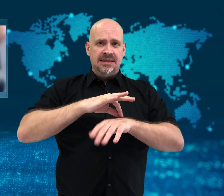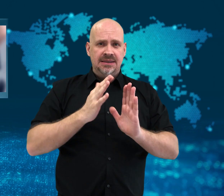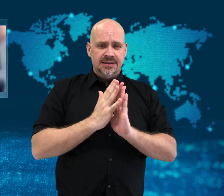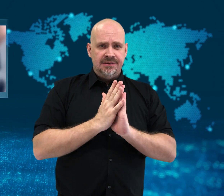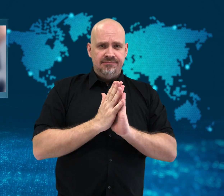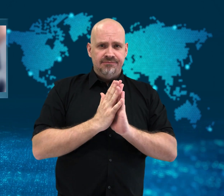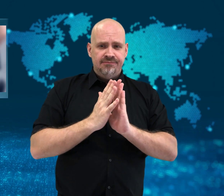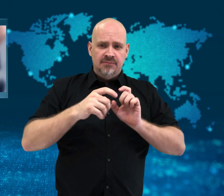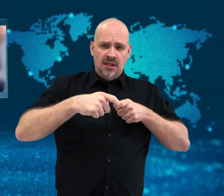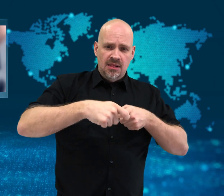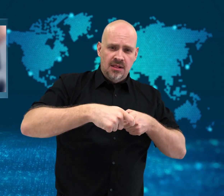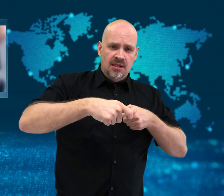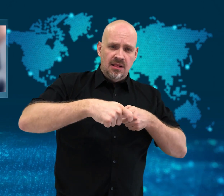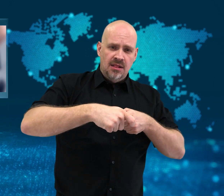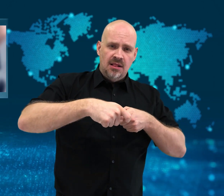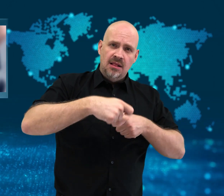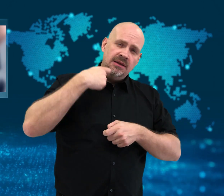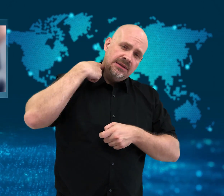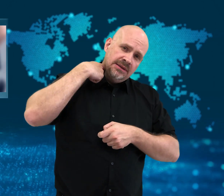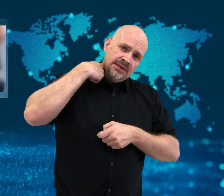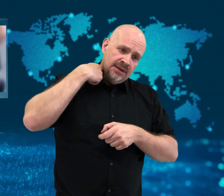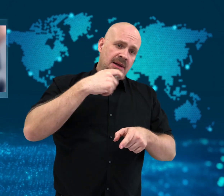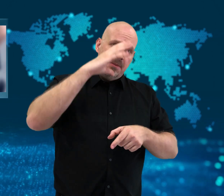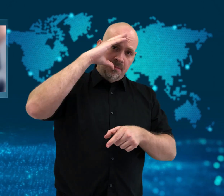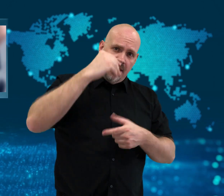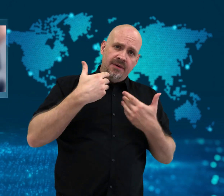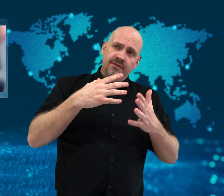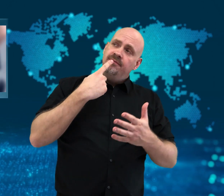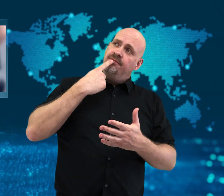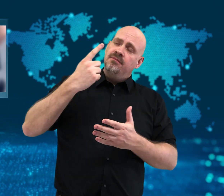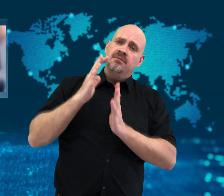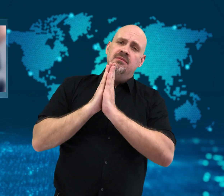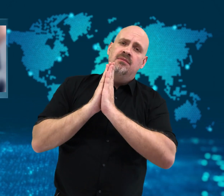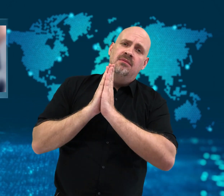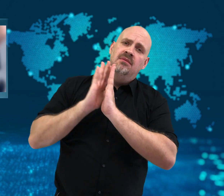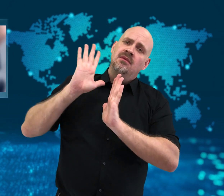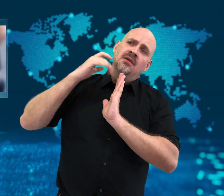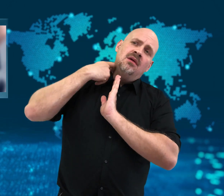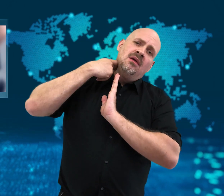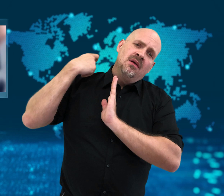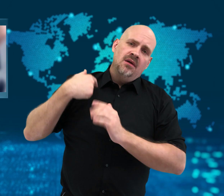saying that he could not breathe.